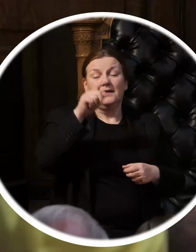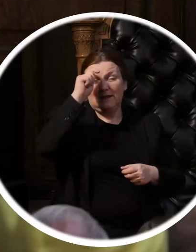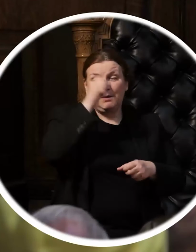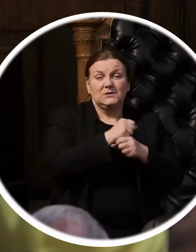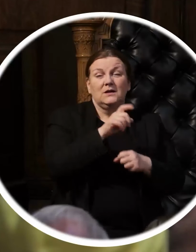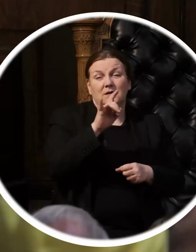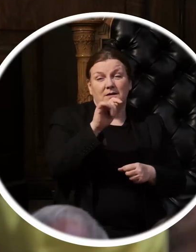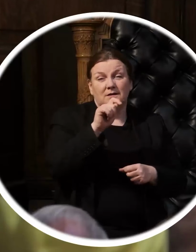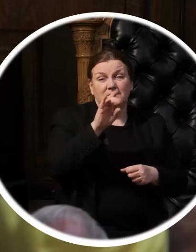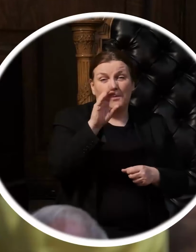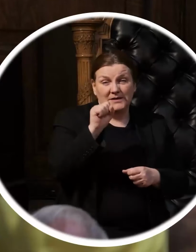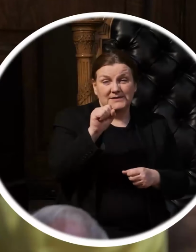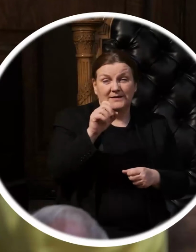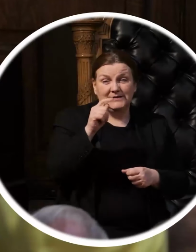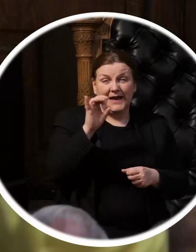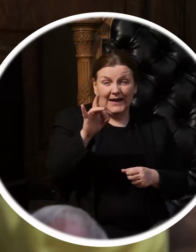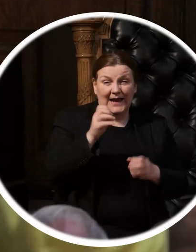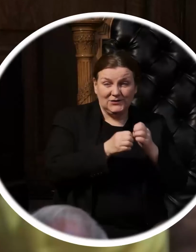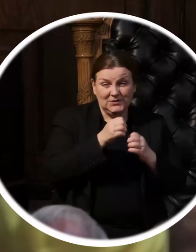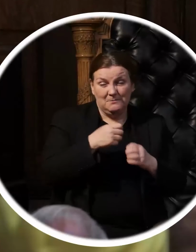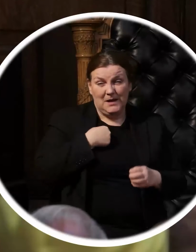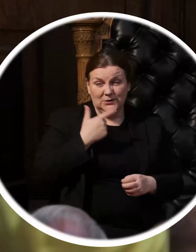2 year old is watching Thomas the Tank Engine, there's no turntable.